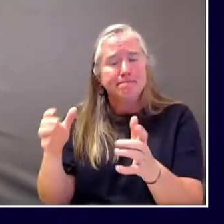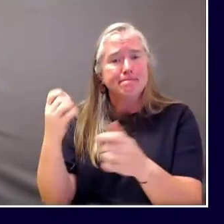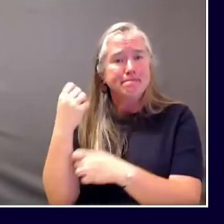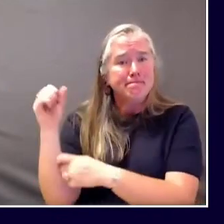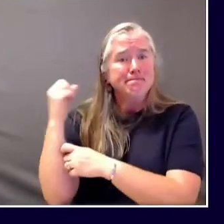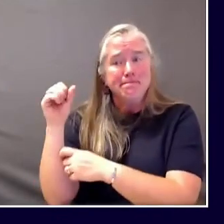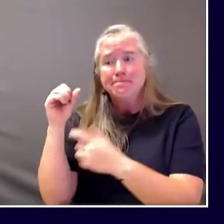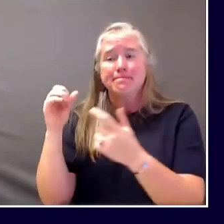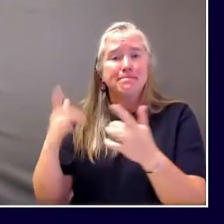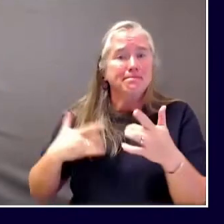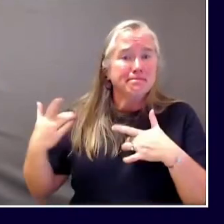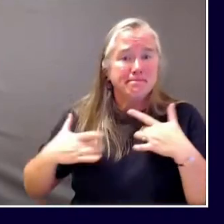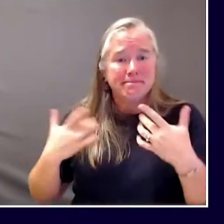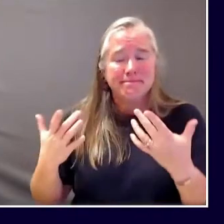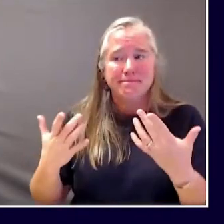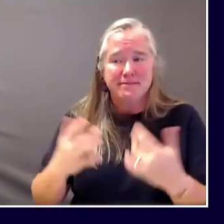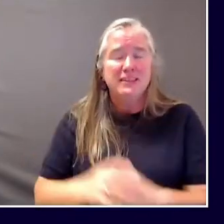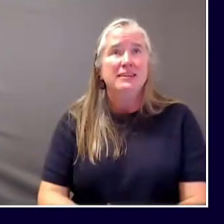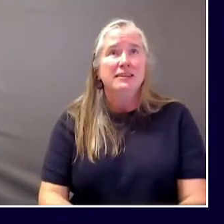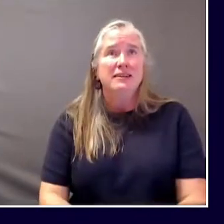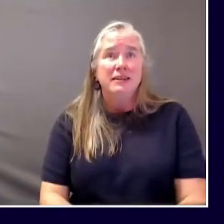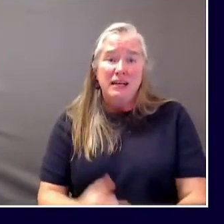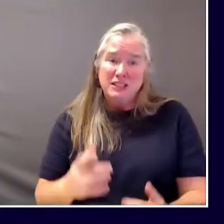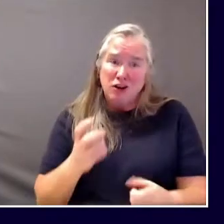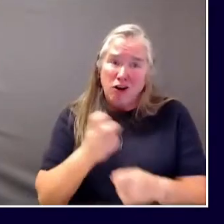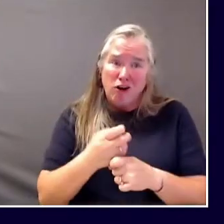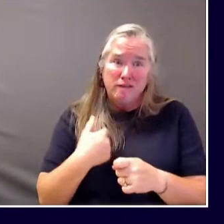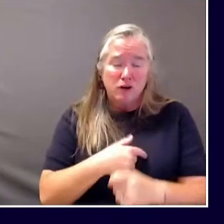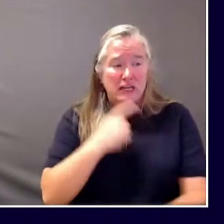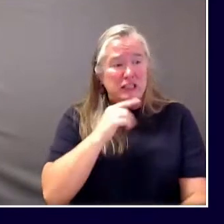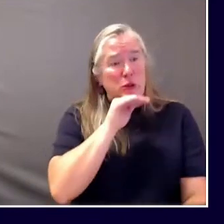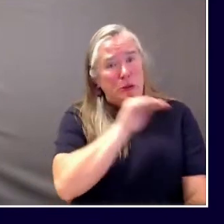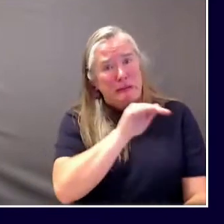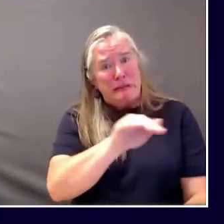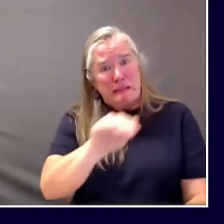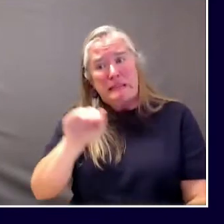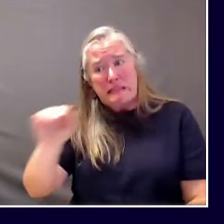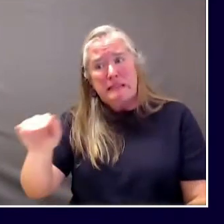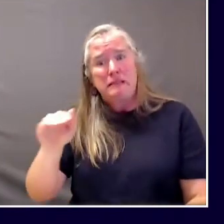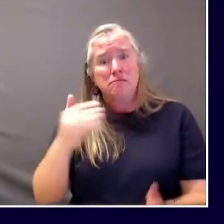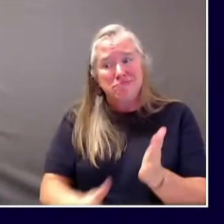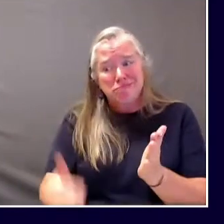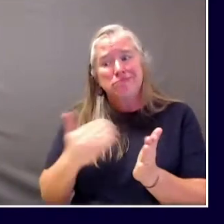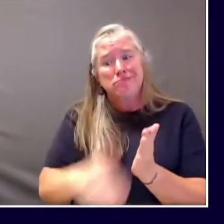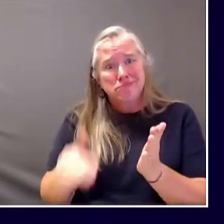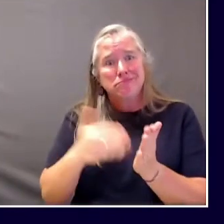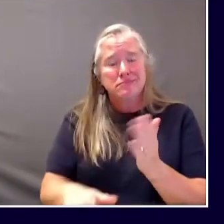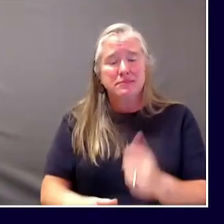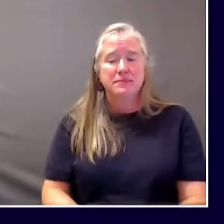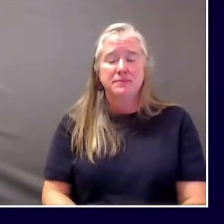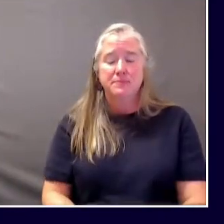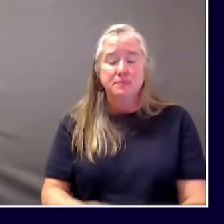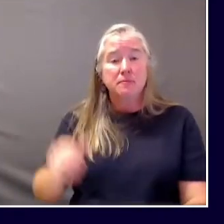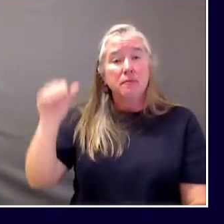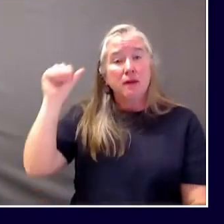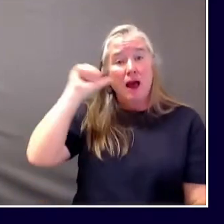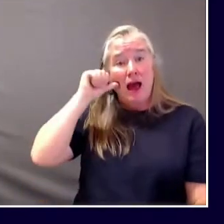was wrong we used to hear from on the apple orchard big